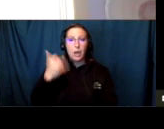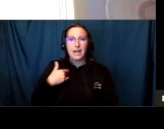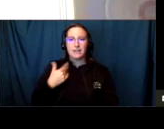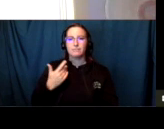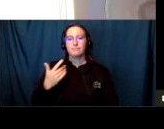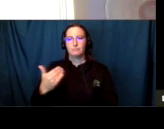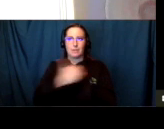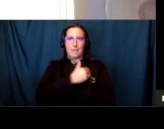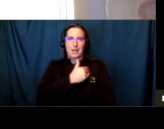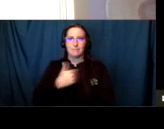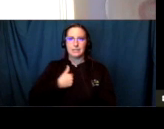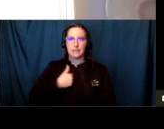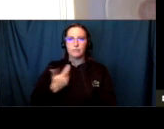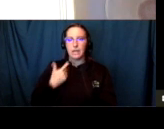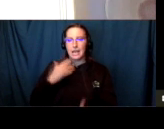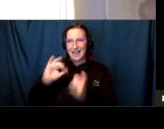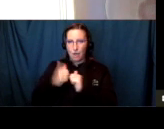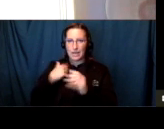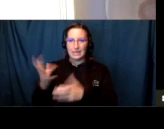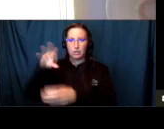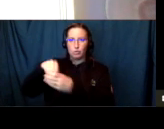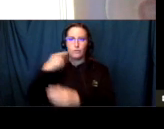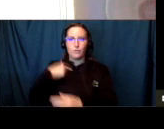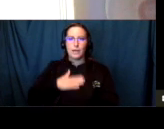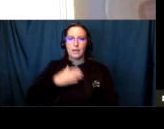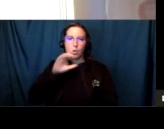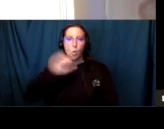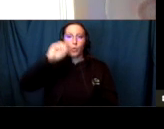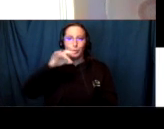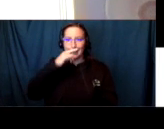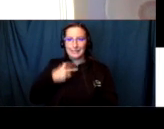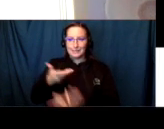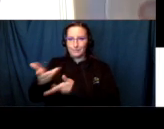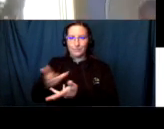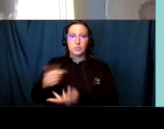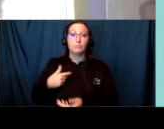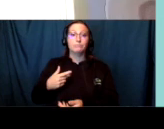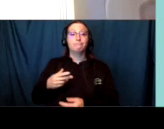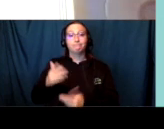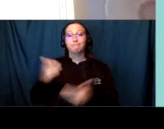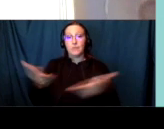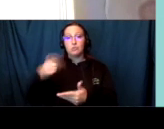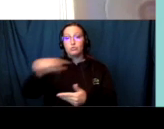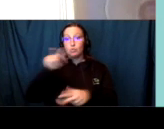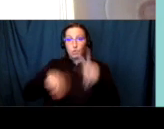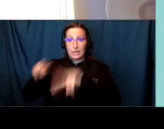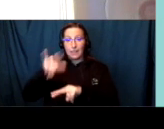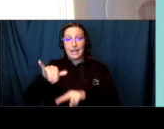me of different ways to include it for some of the older kids so I just invite you to look at that and then if any of you have